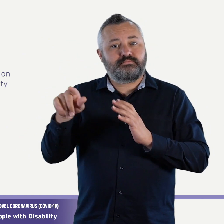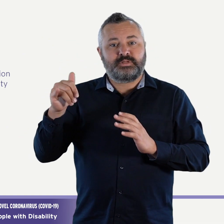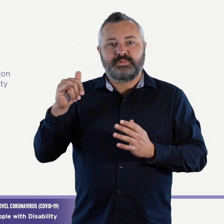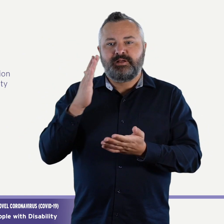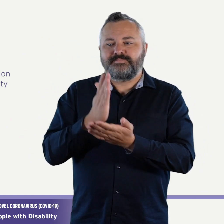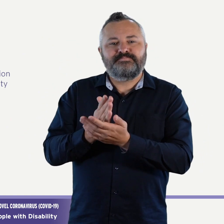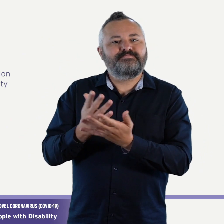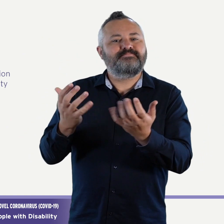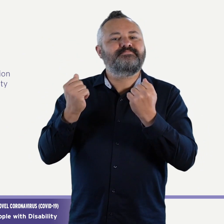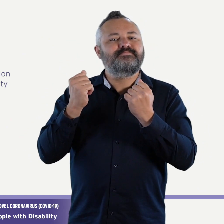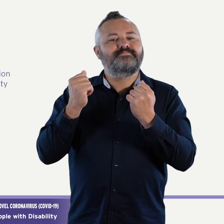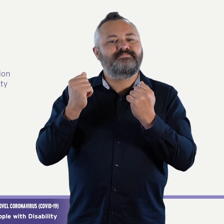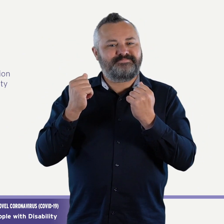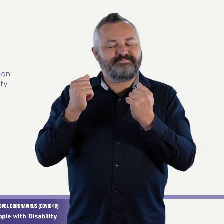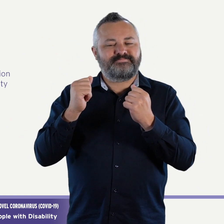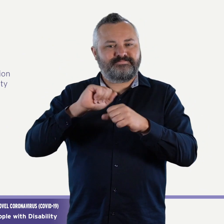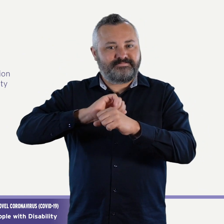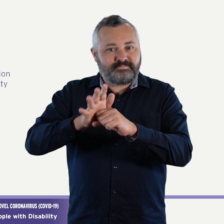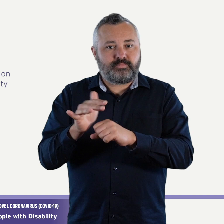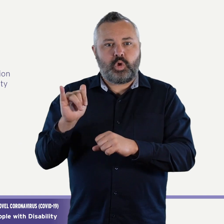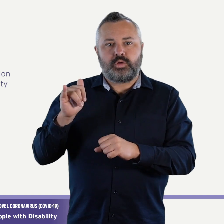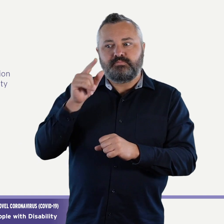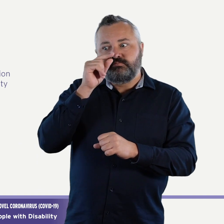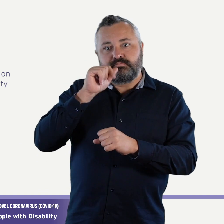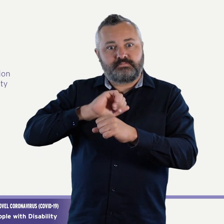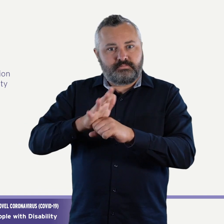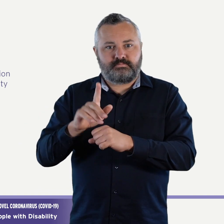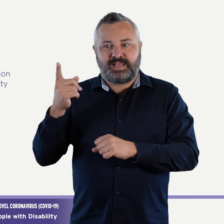who are confirmed with, or suspected to have COVID-19,